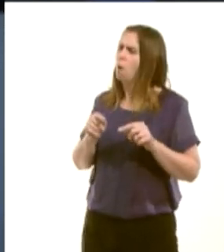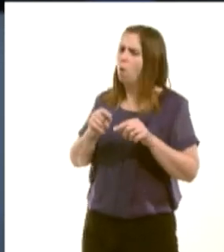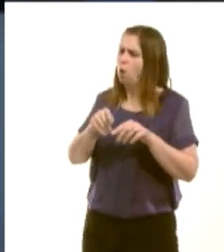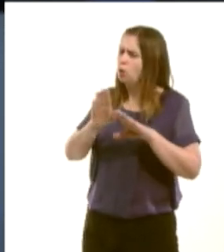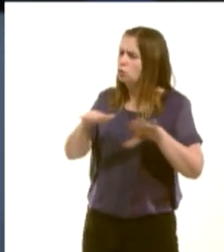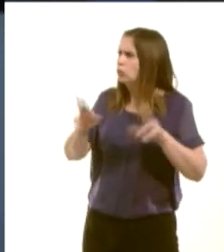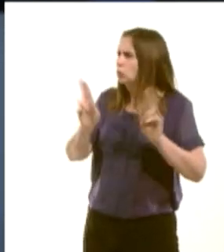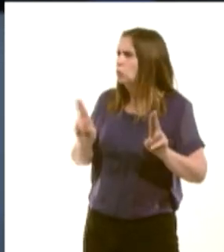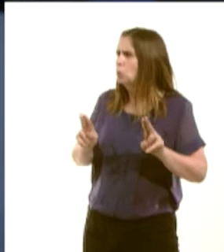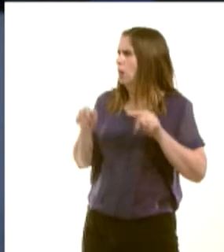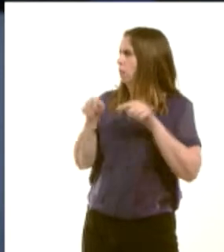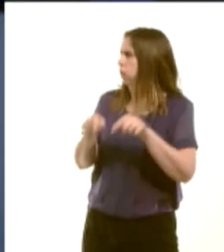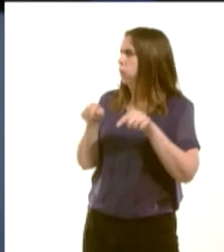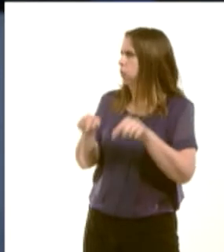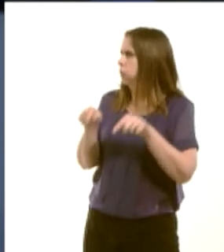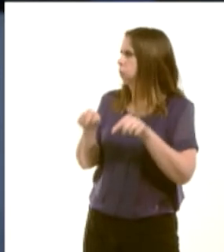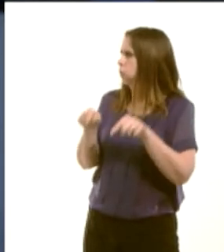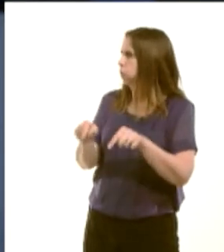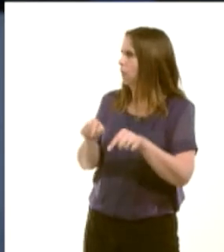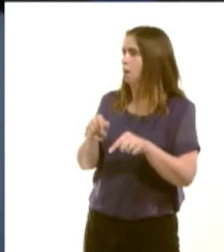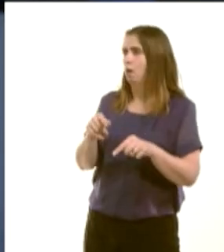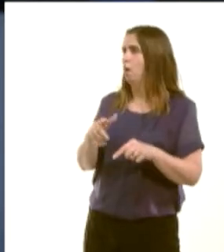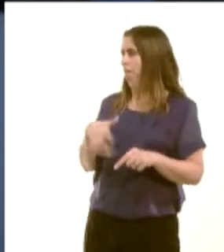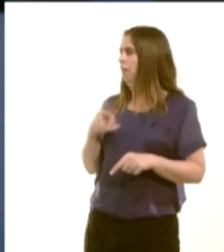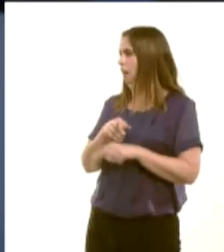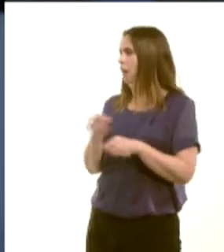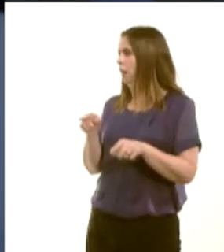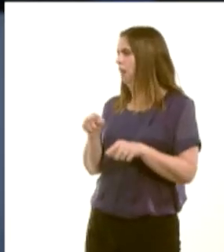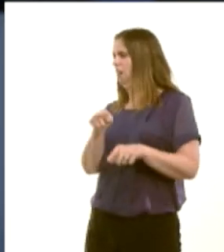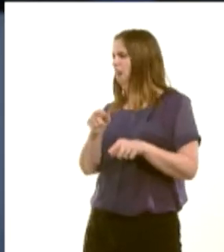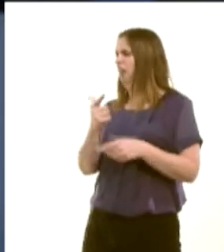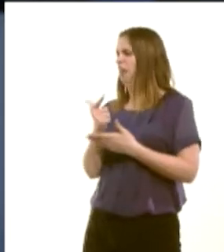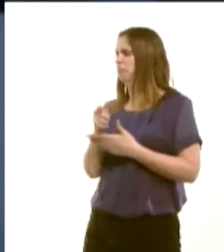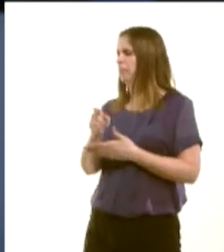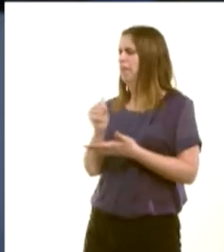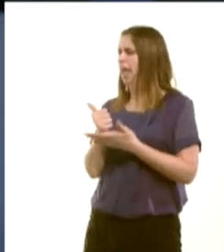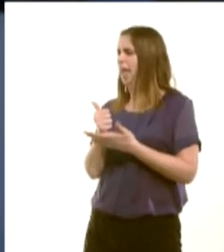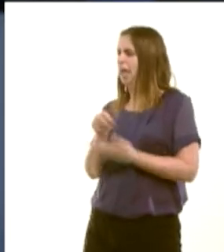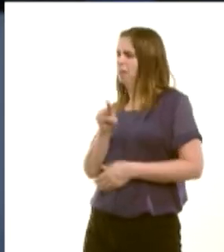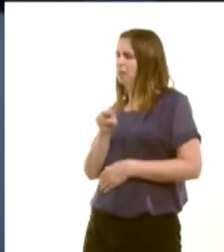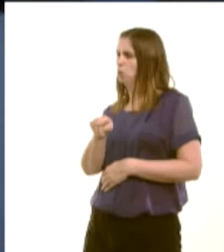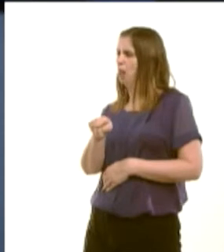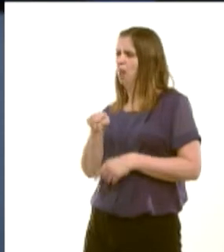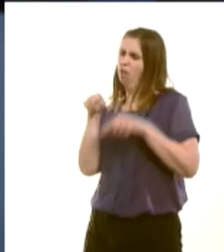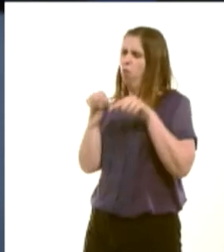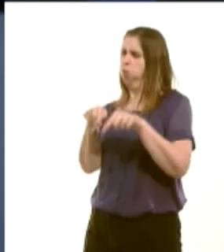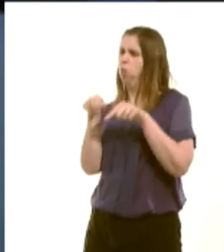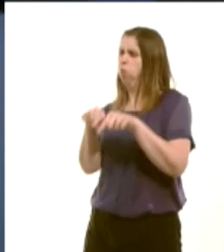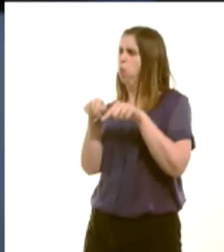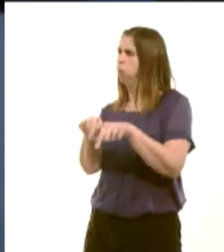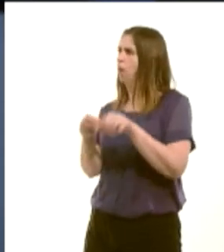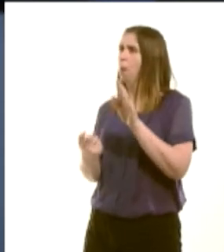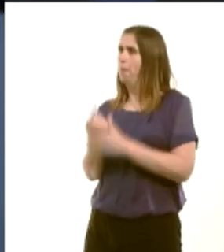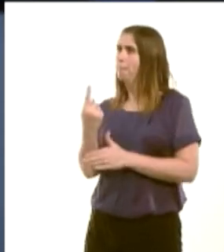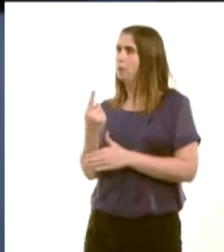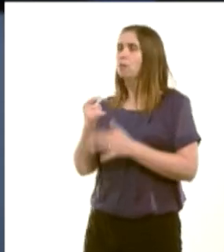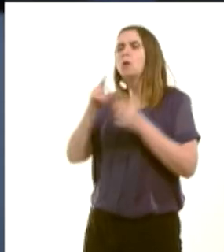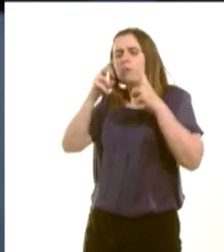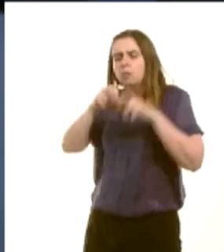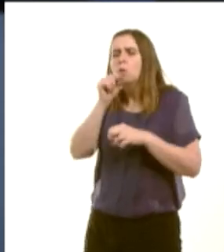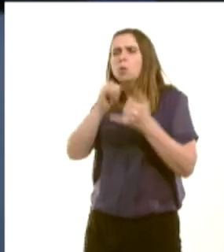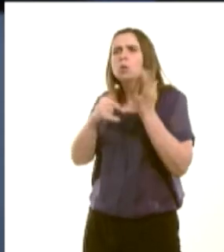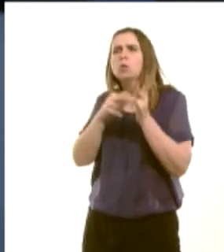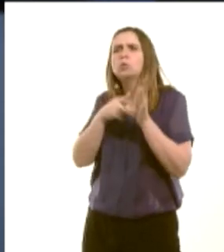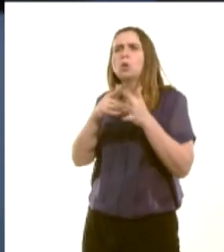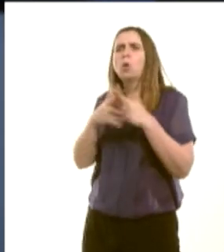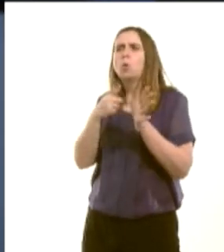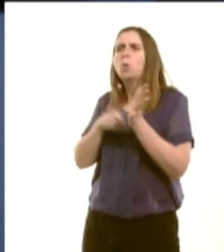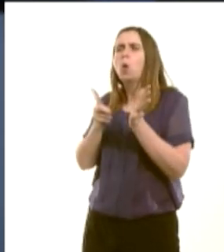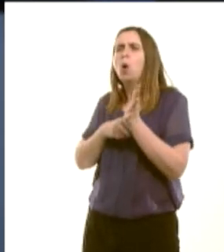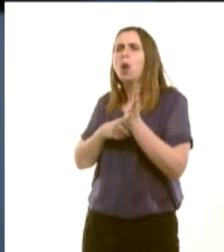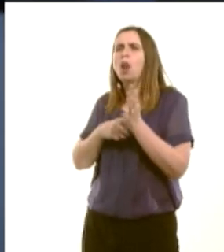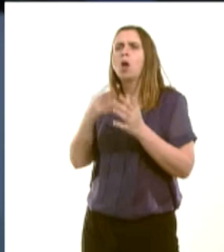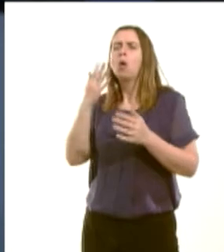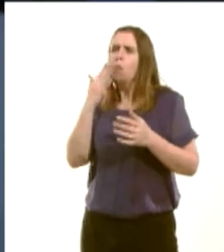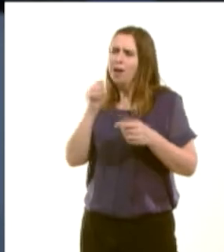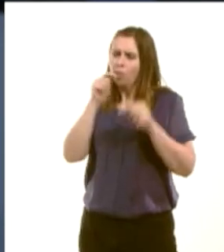and young people go to see that counsellor. It's important, of course, that there is a